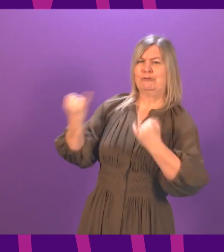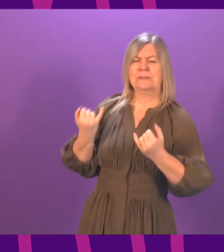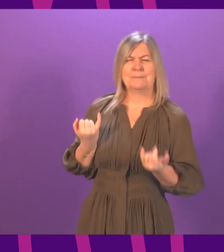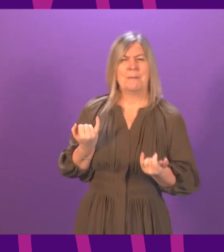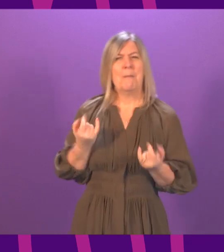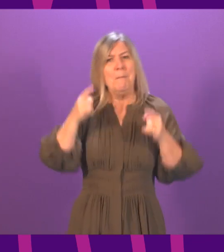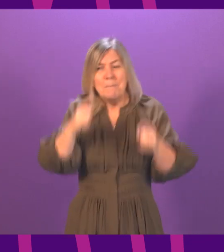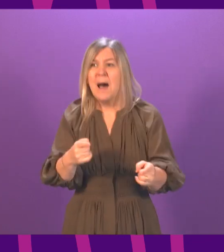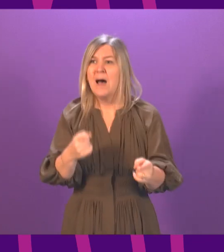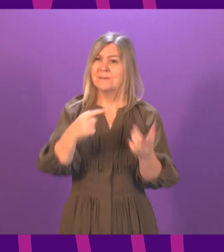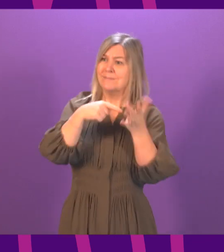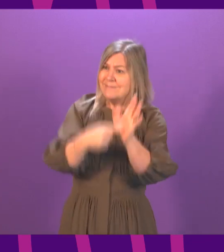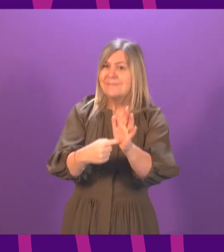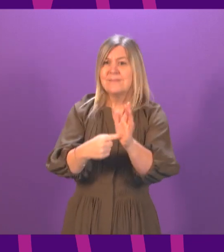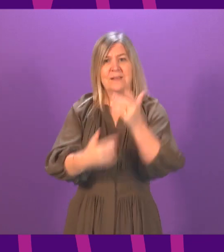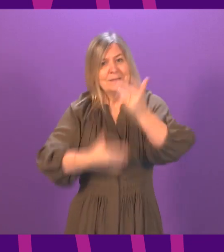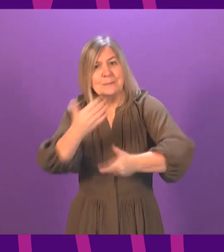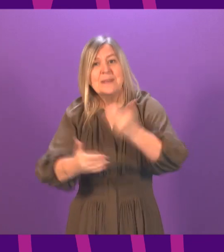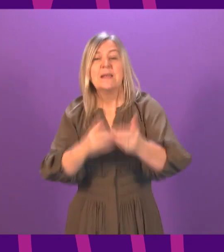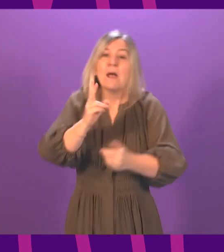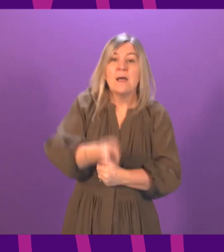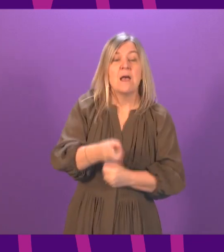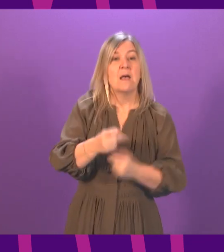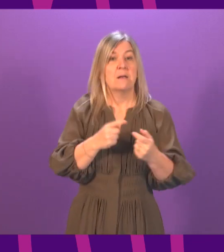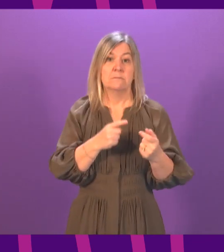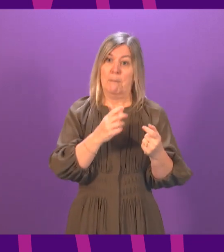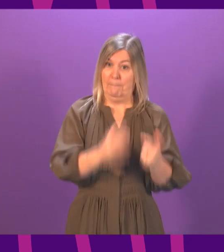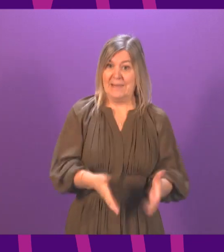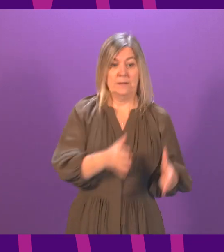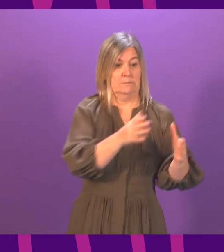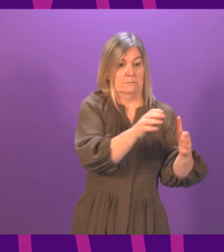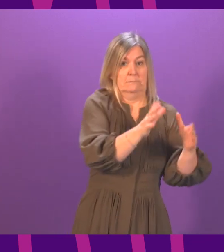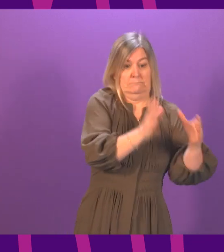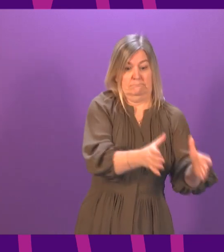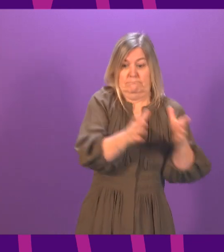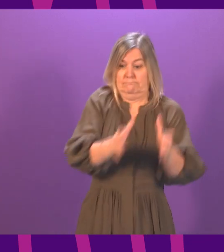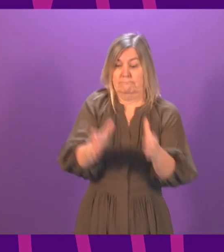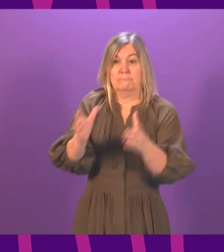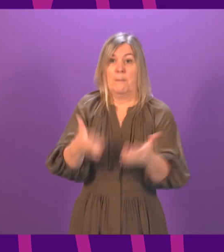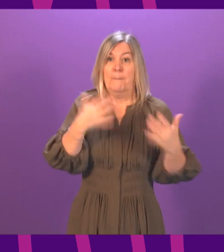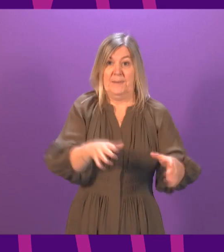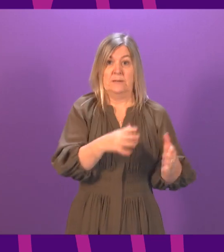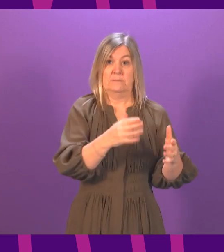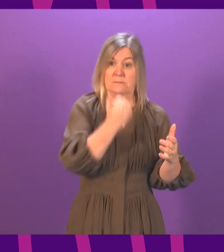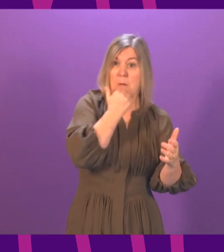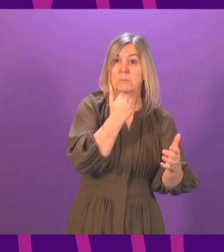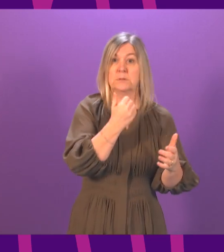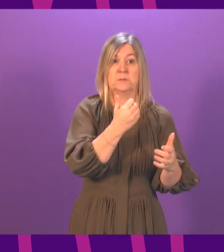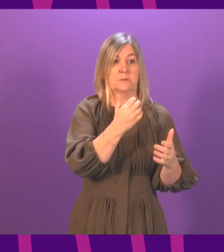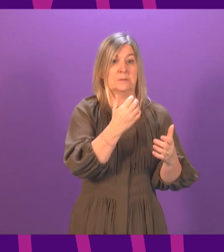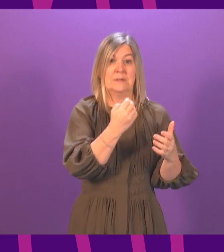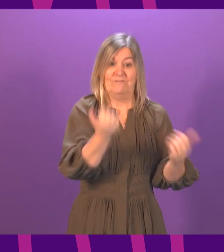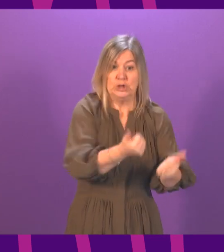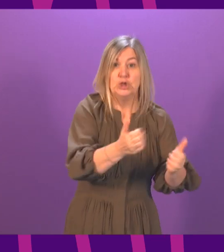exceed the targets for vaccine quantity and the numbers whom we are vaccinating in each category.